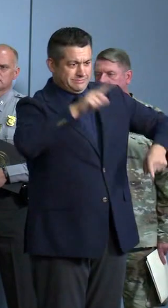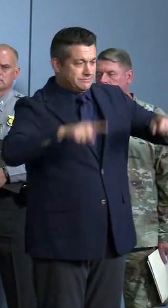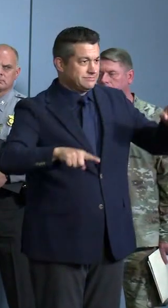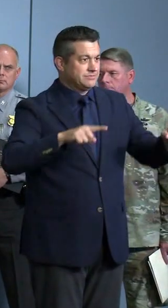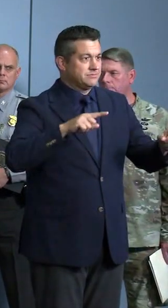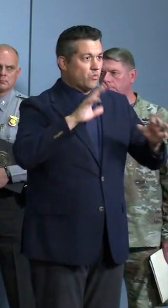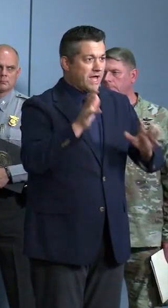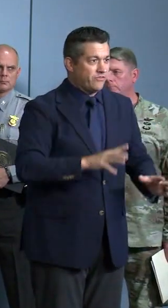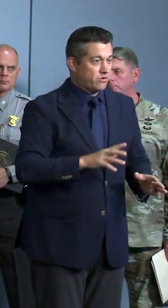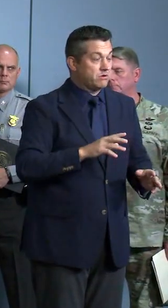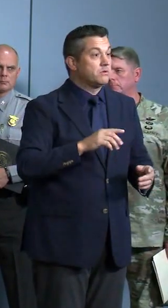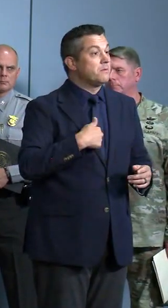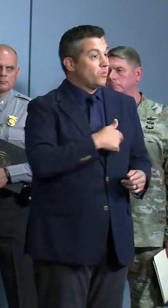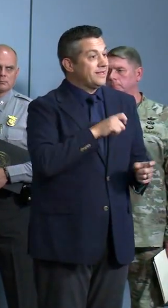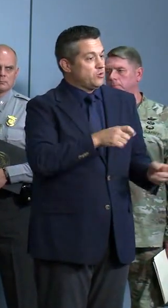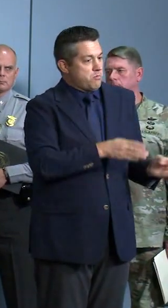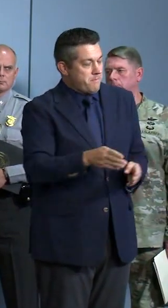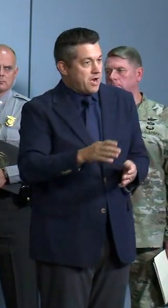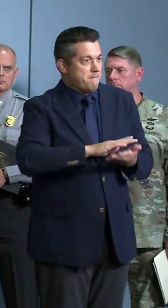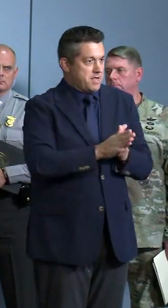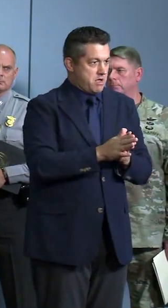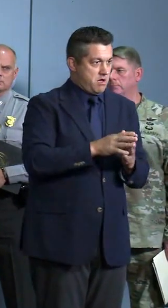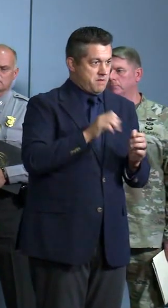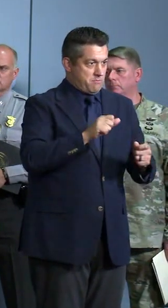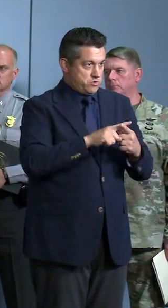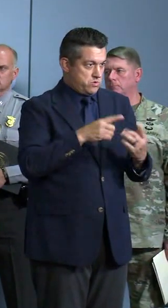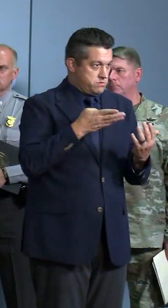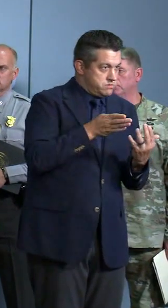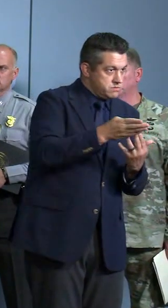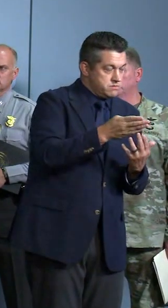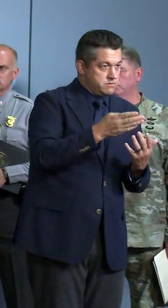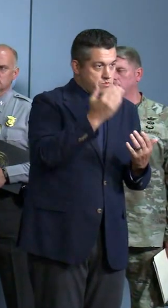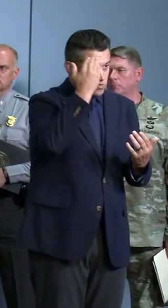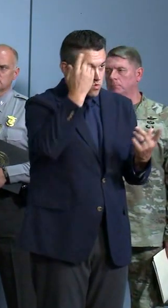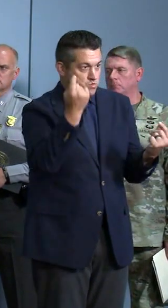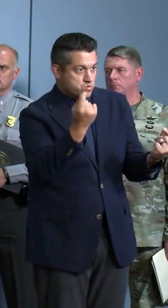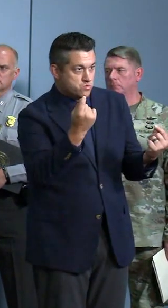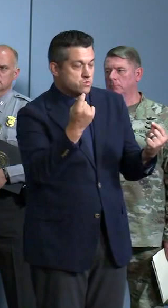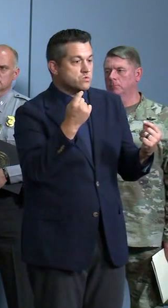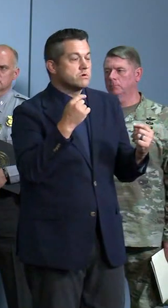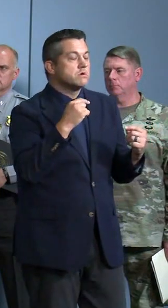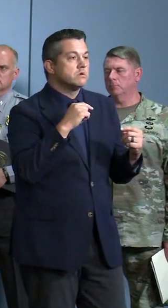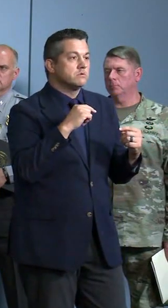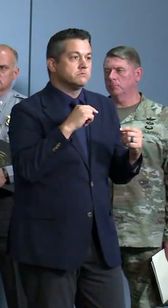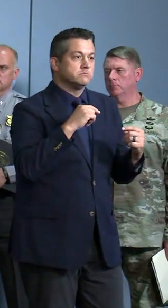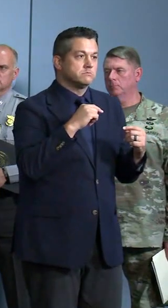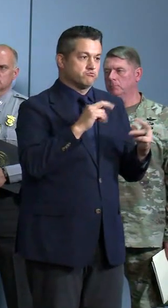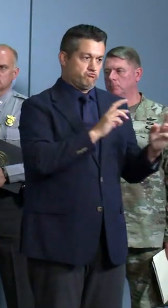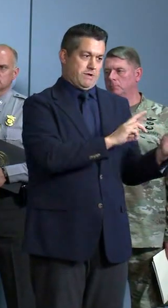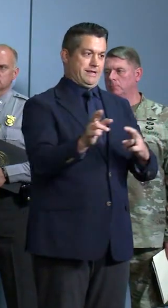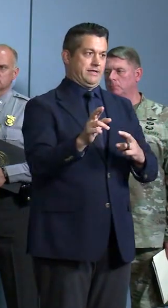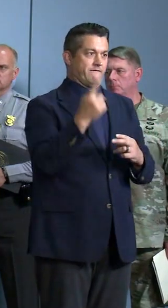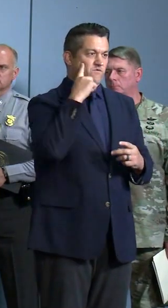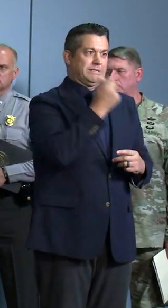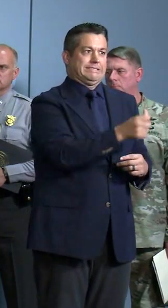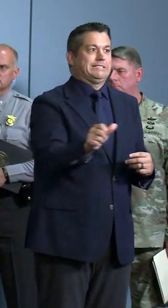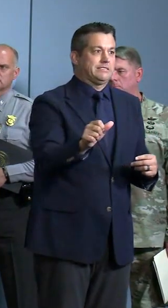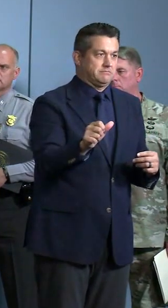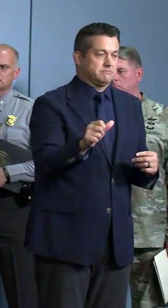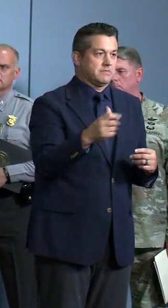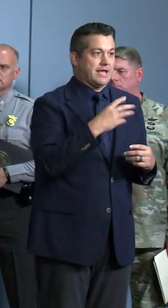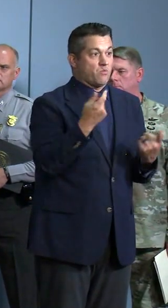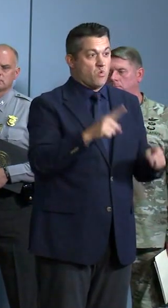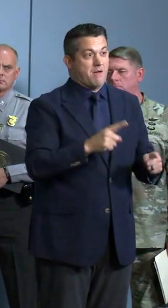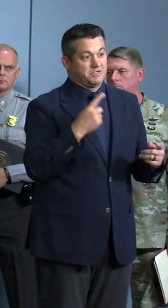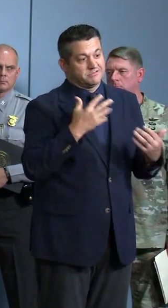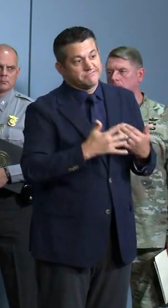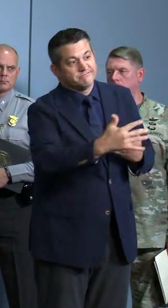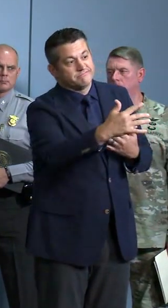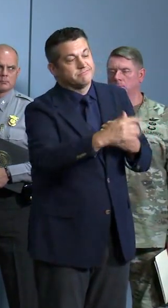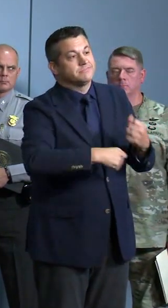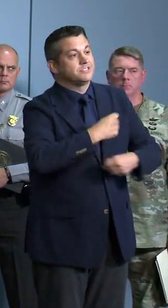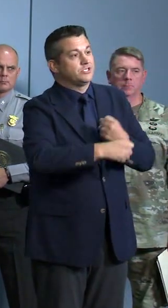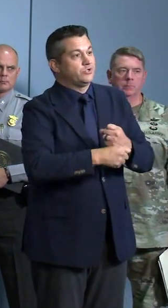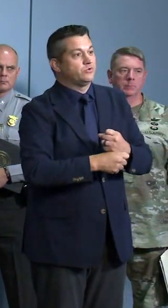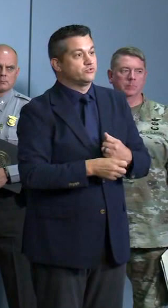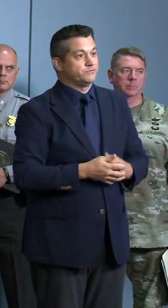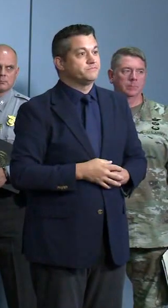we possibly can when we build